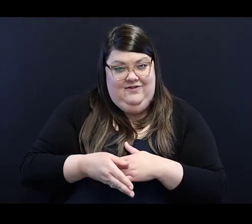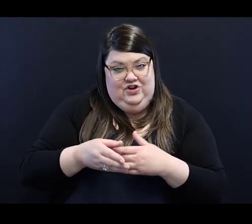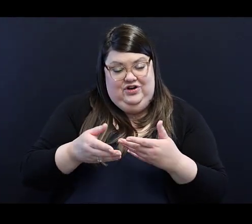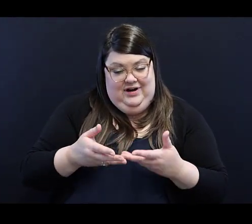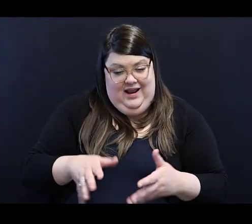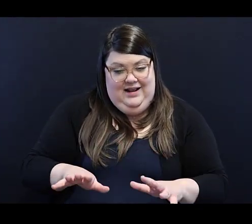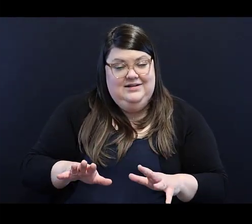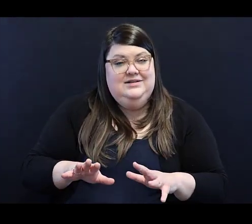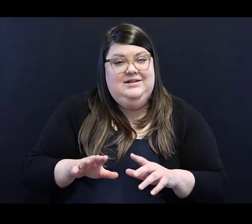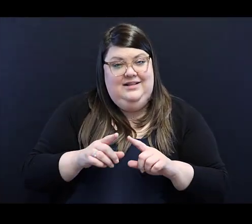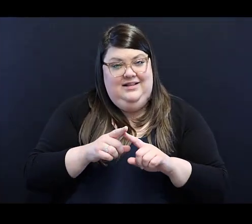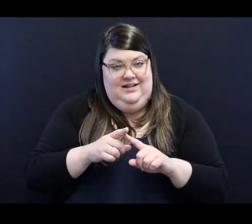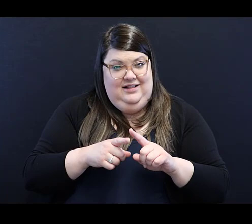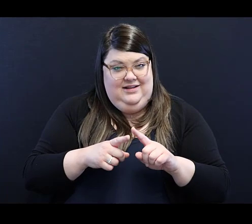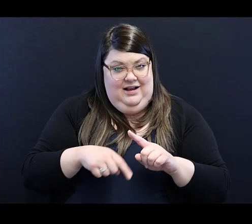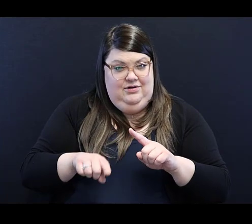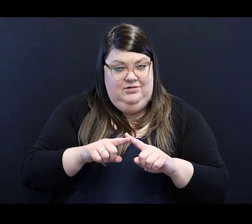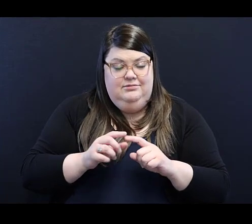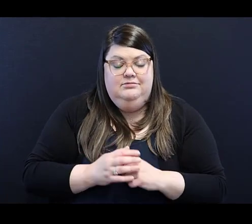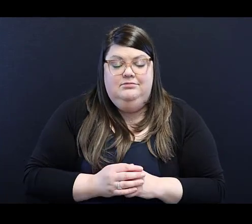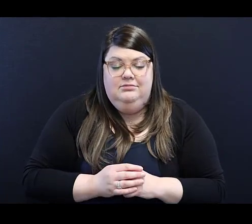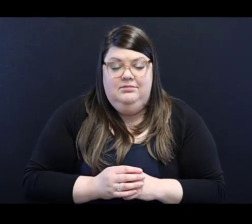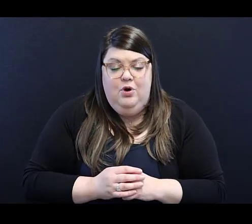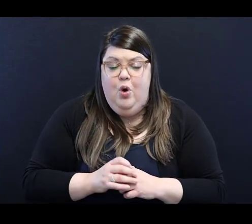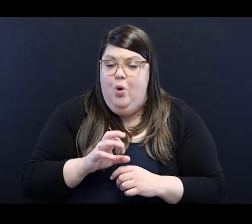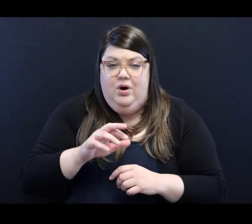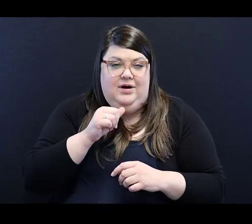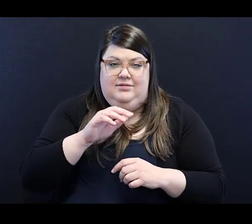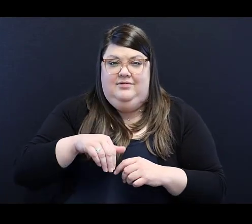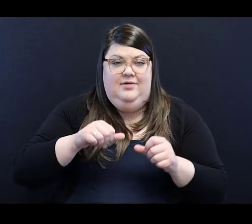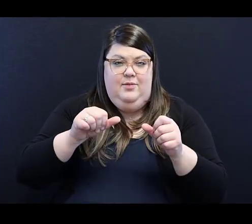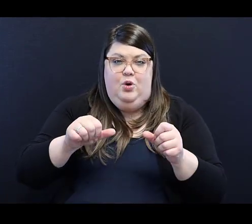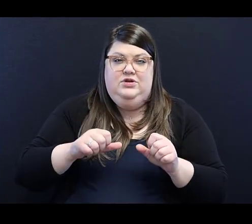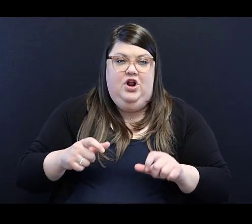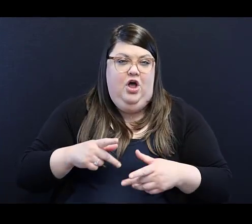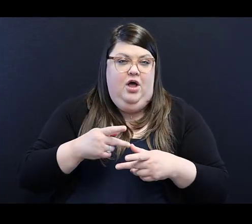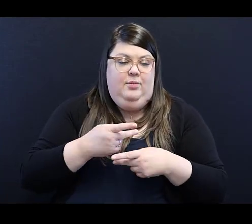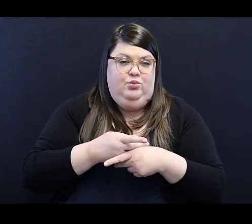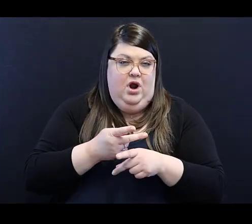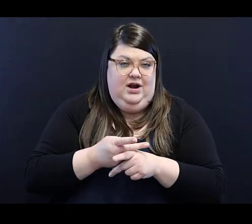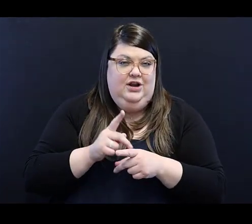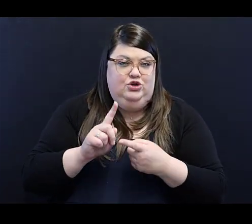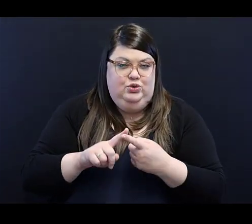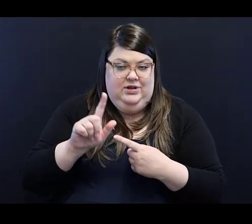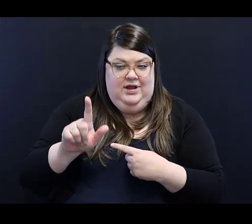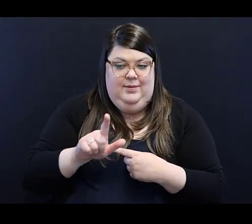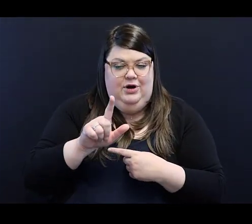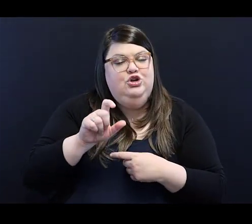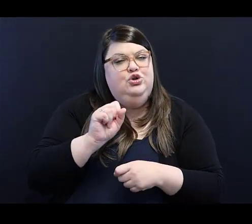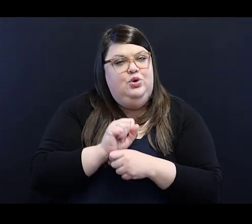or that have not posted all products to the NCRTM Library should work with the assigned RSA project